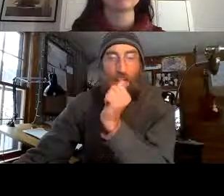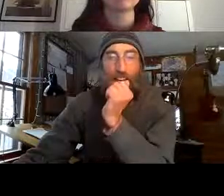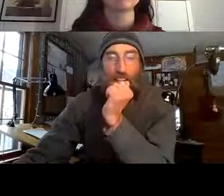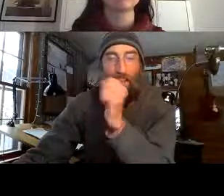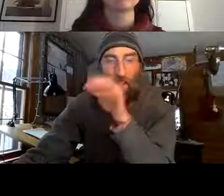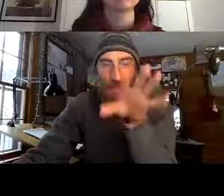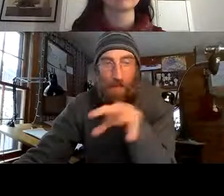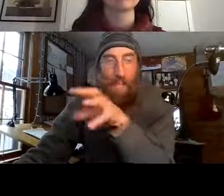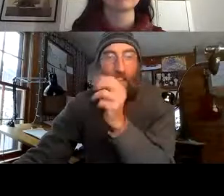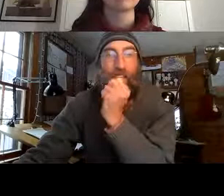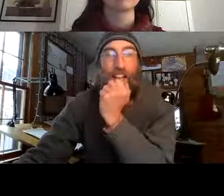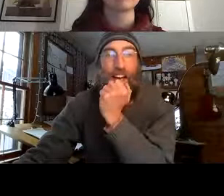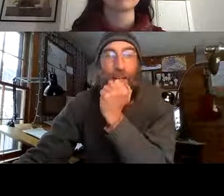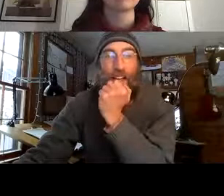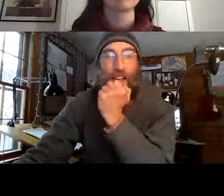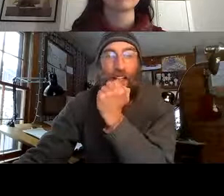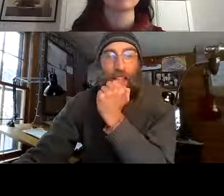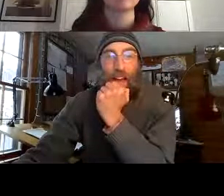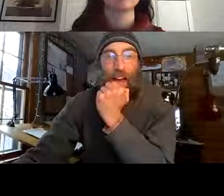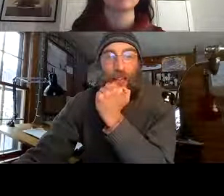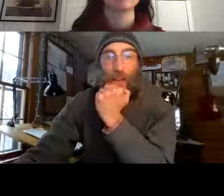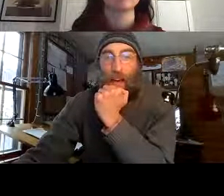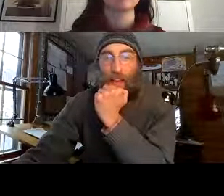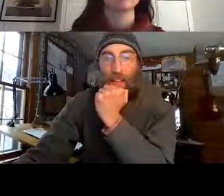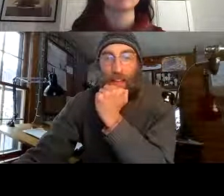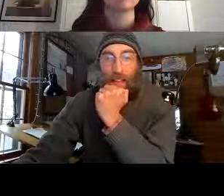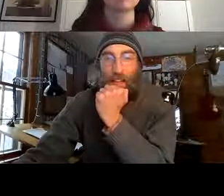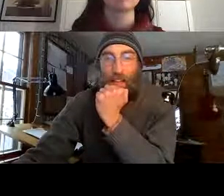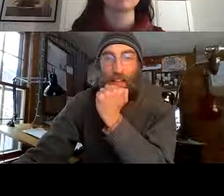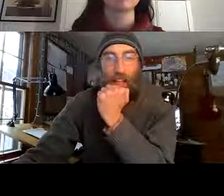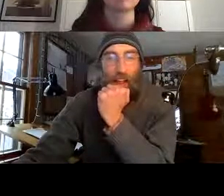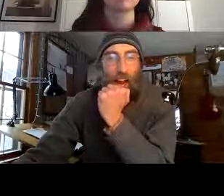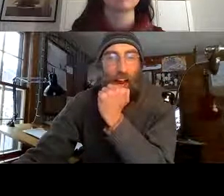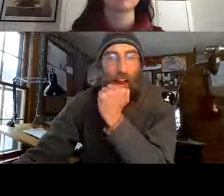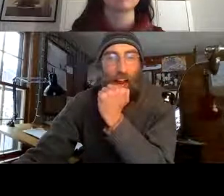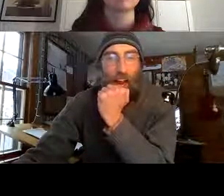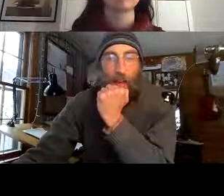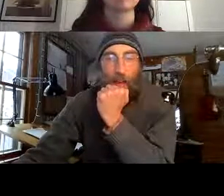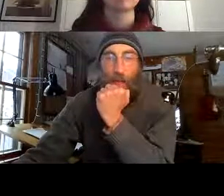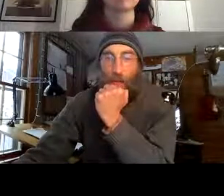represented in the the media of the time,